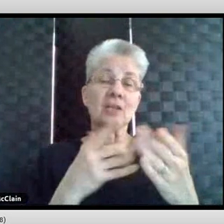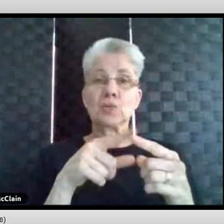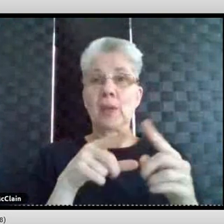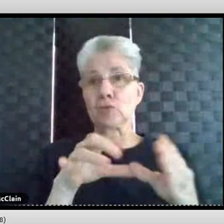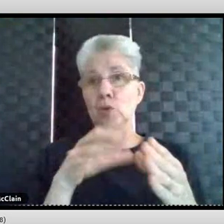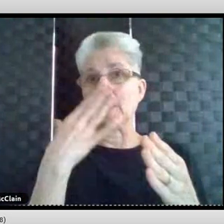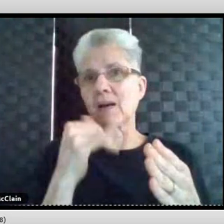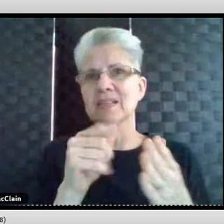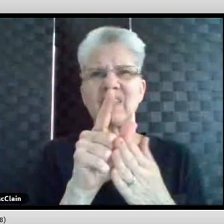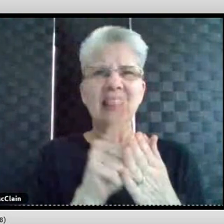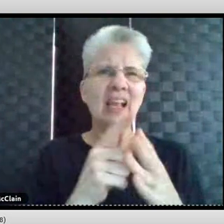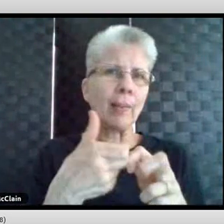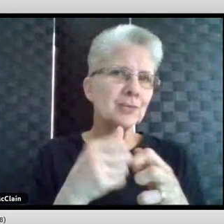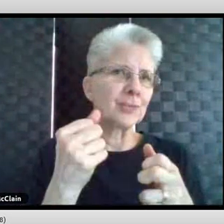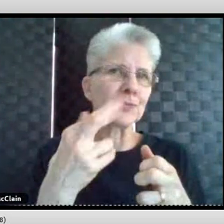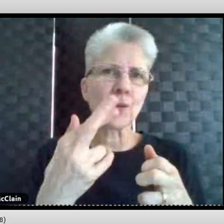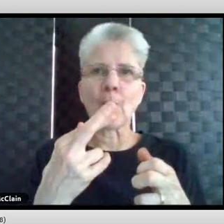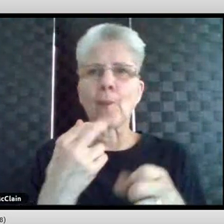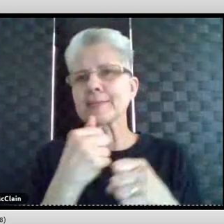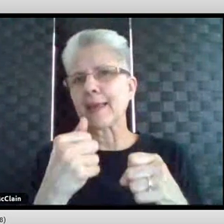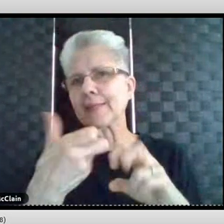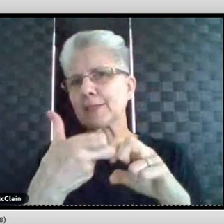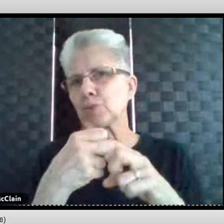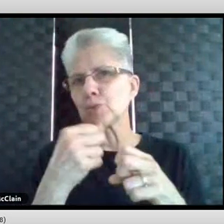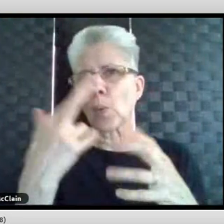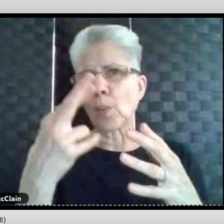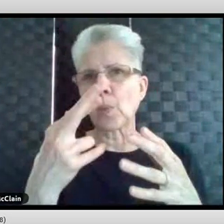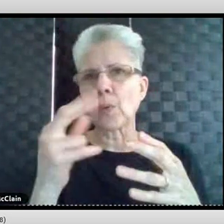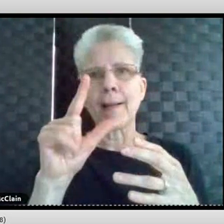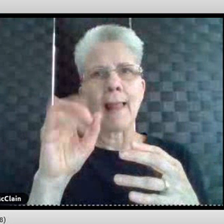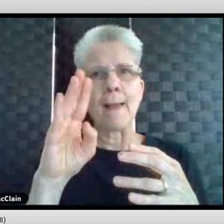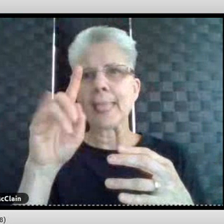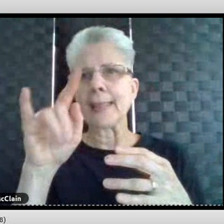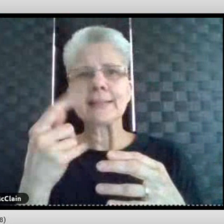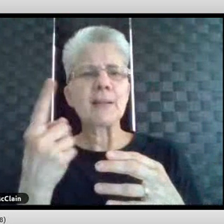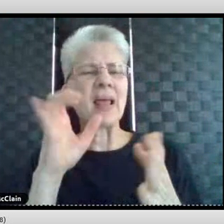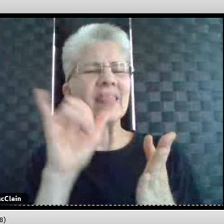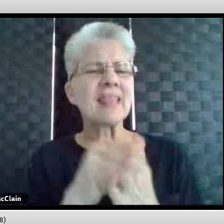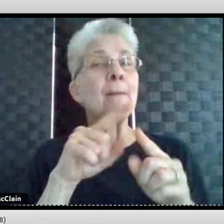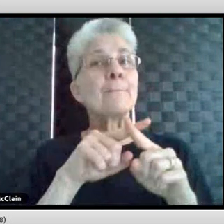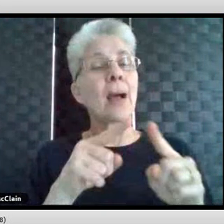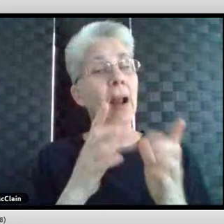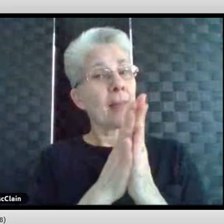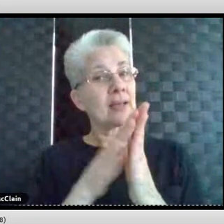because of legal issues or safety issues or liability issues or something like that. So what I'm asking you to do here